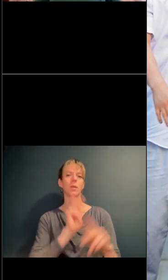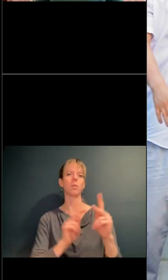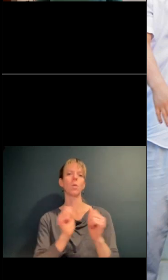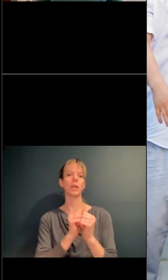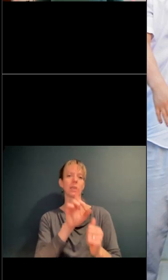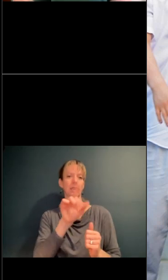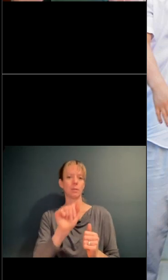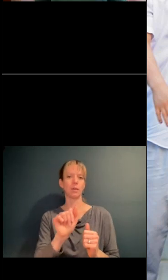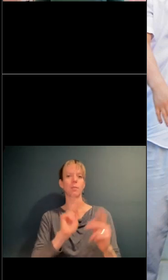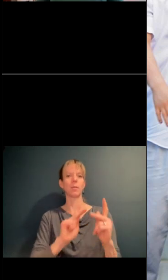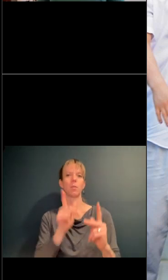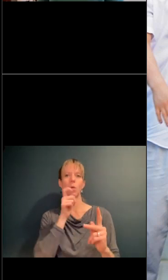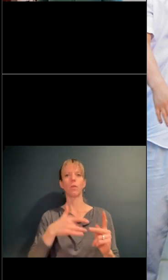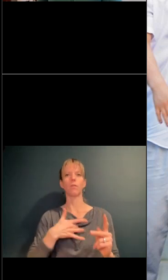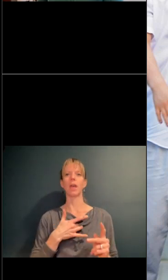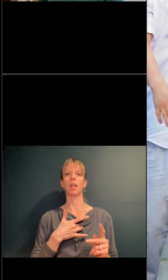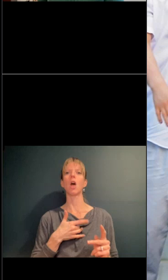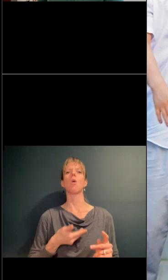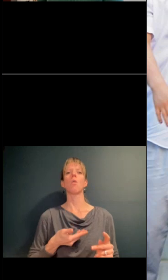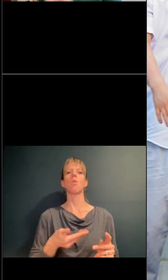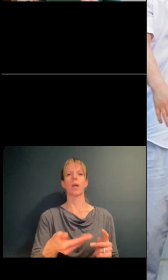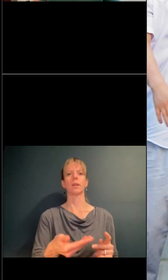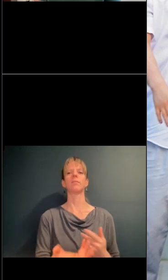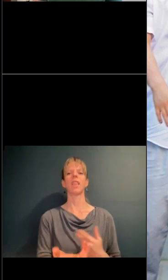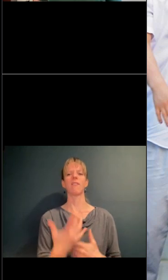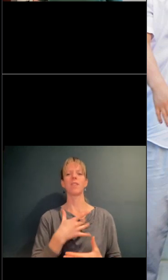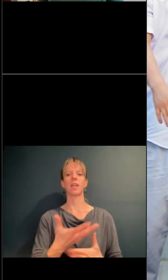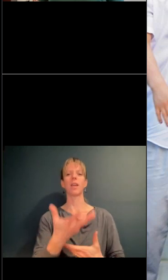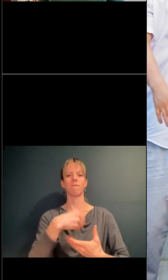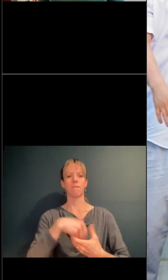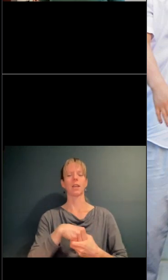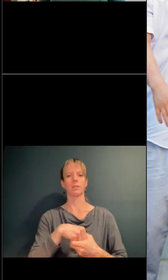disabilities and their families feel welcomed? So that is an important part of it.